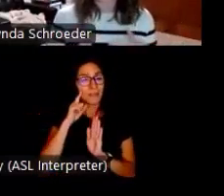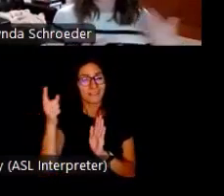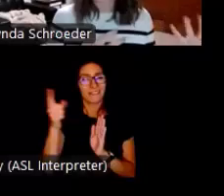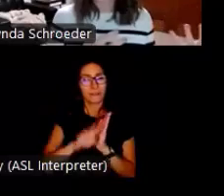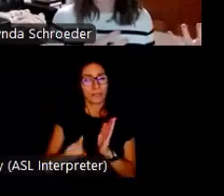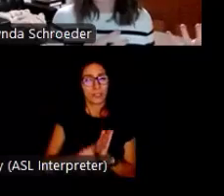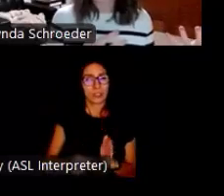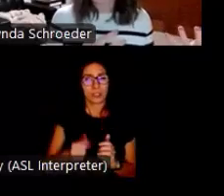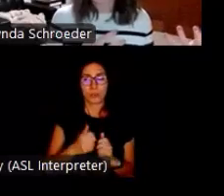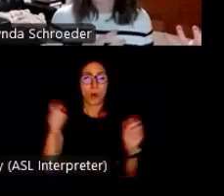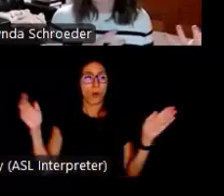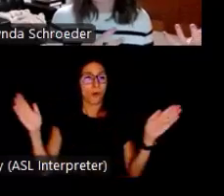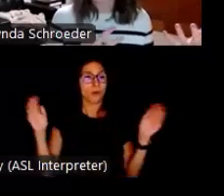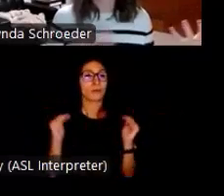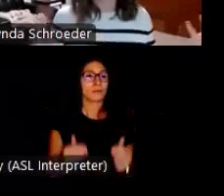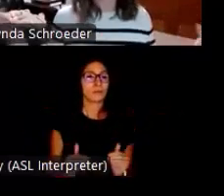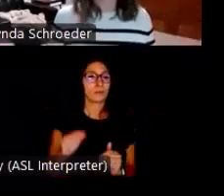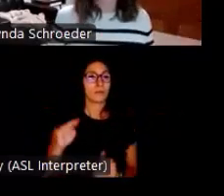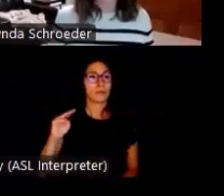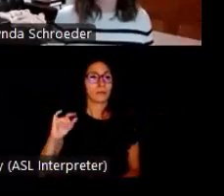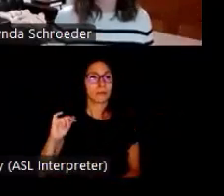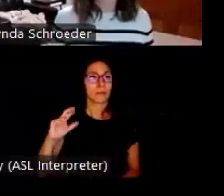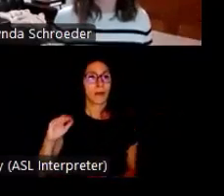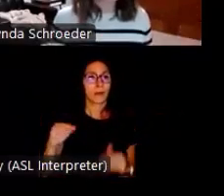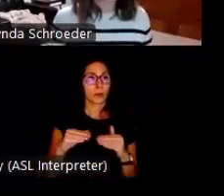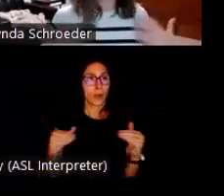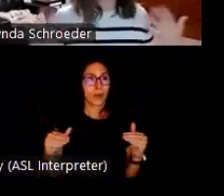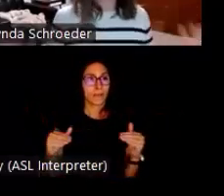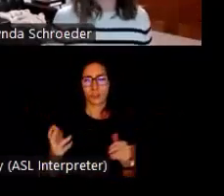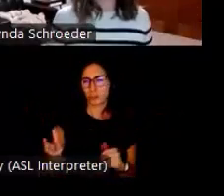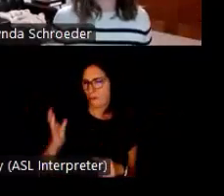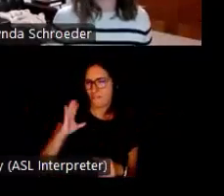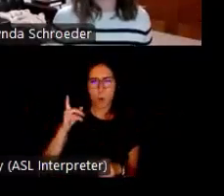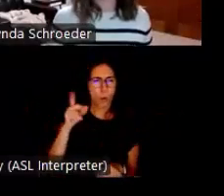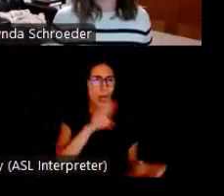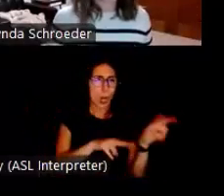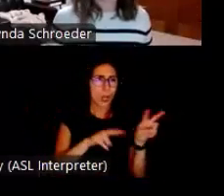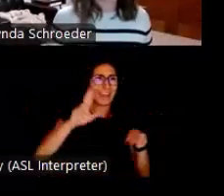So the last one I shared was looking at national data sets, really trying to understand what is